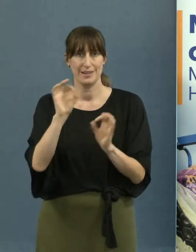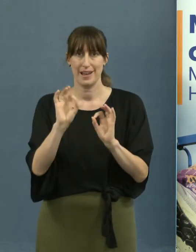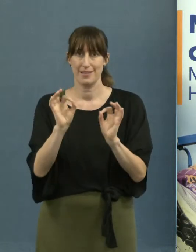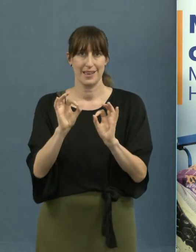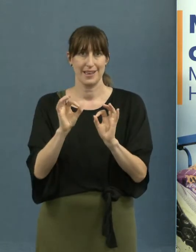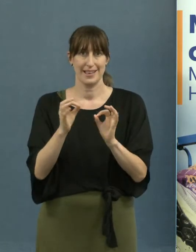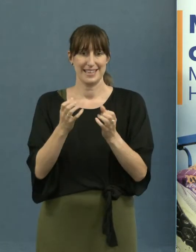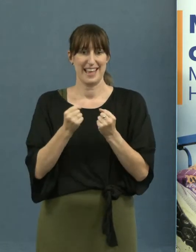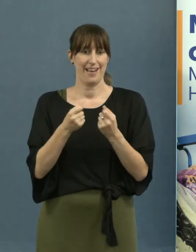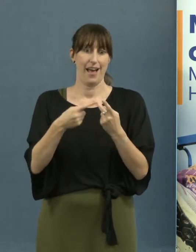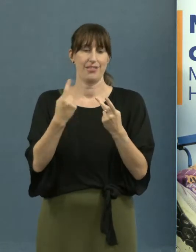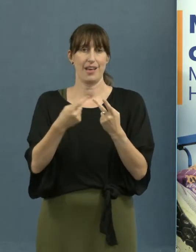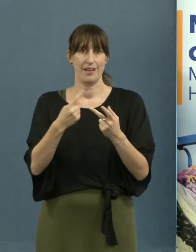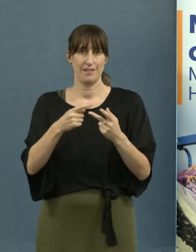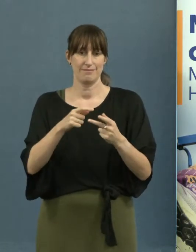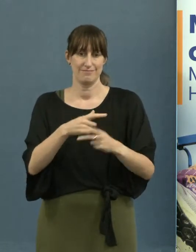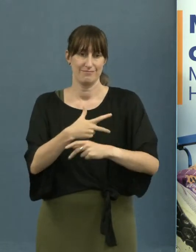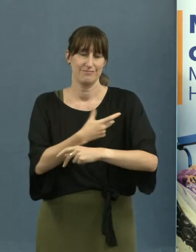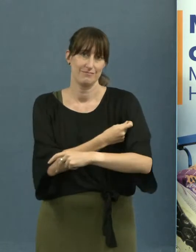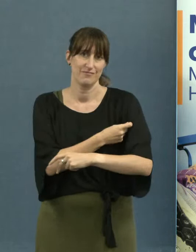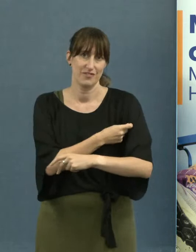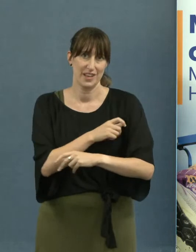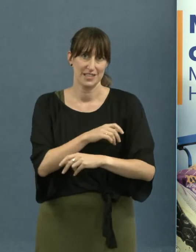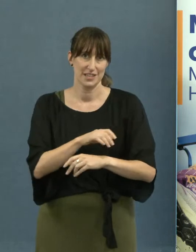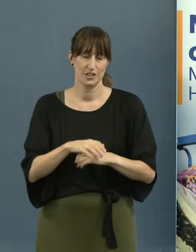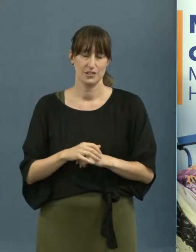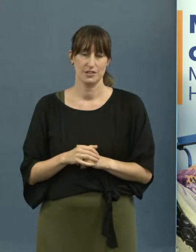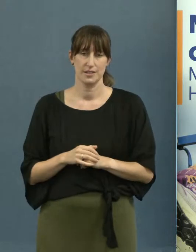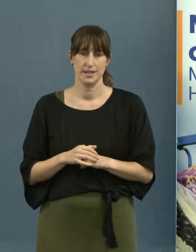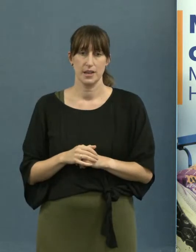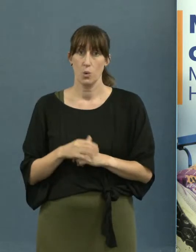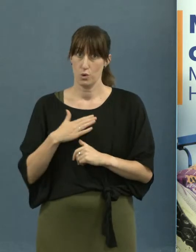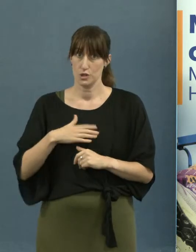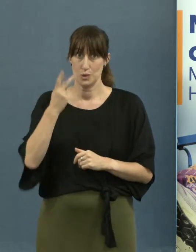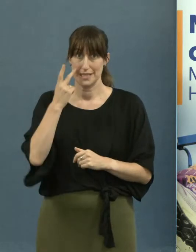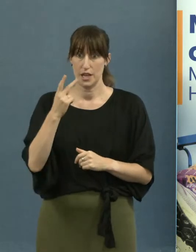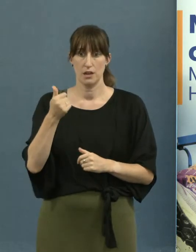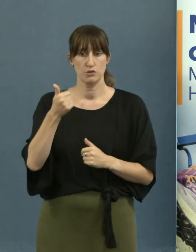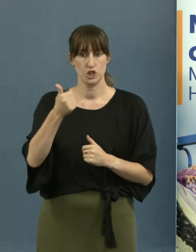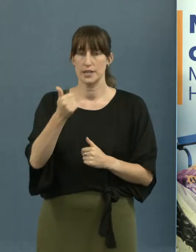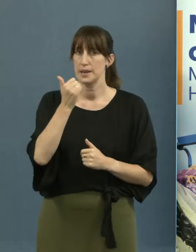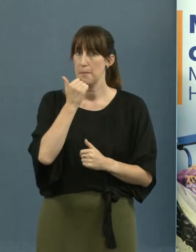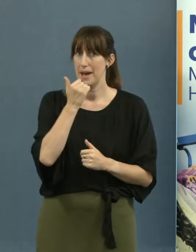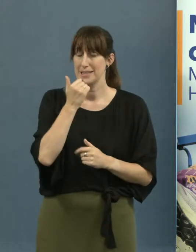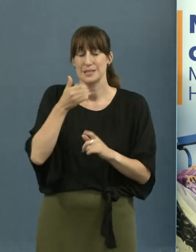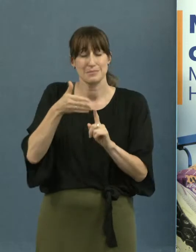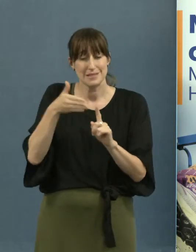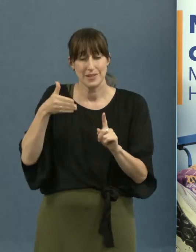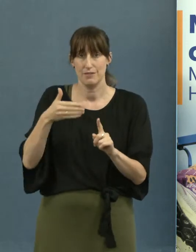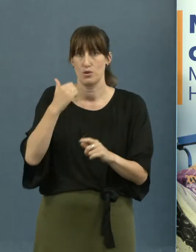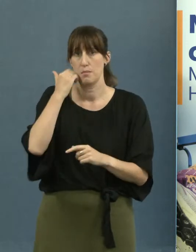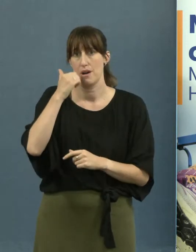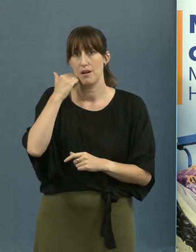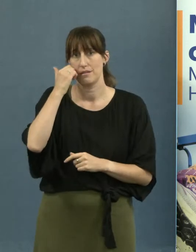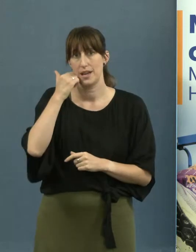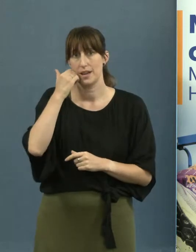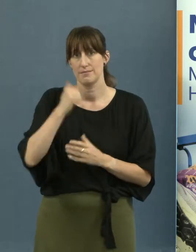and we do want to see those rates up and particularly for Maori, we want to get back to